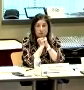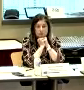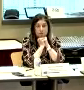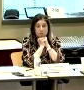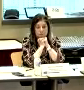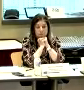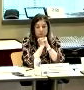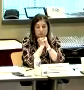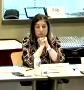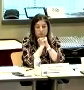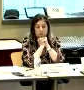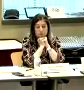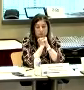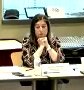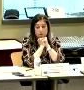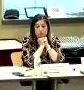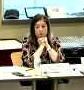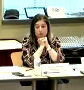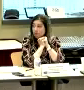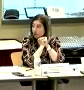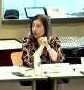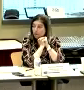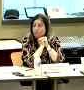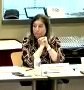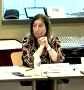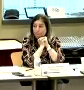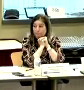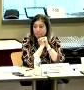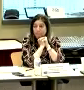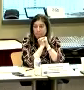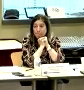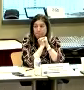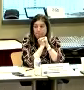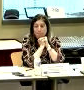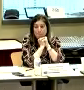about some early conversations we were having about CDC communication and CDC leadership